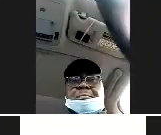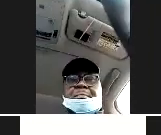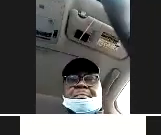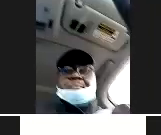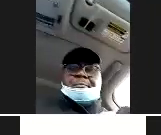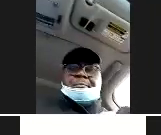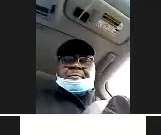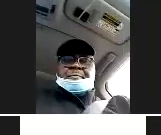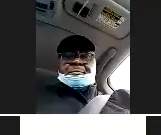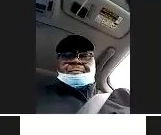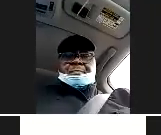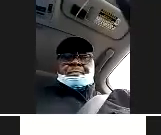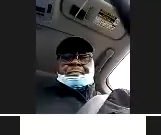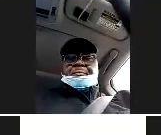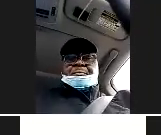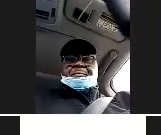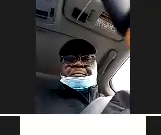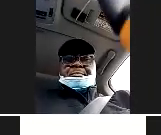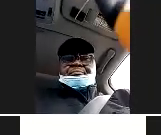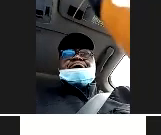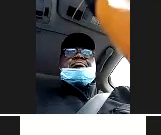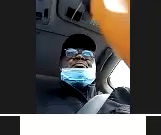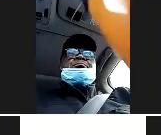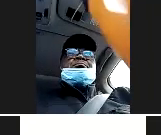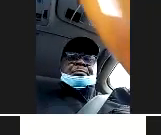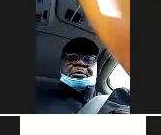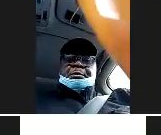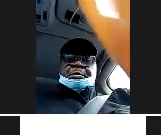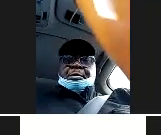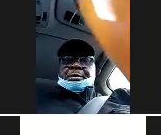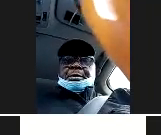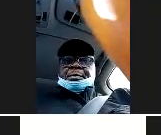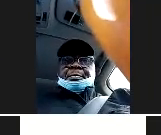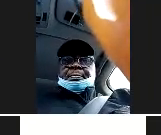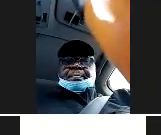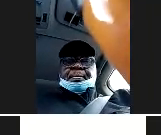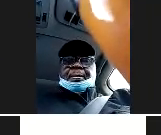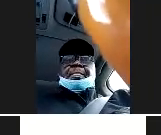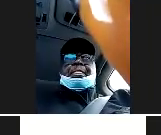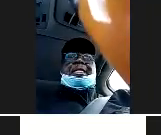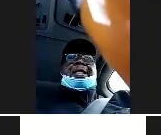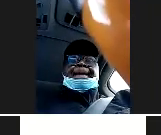Alright, good. So then we're going to talk about the next position and again this can be the same